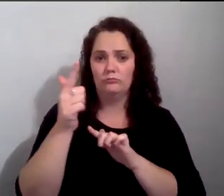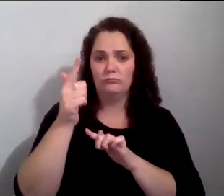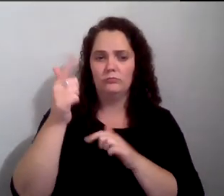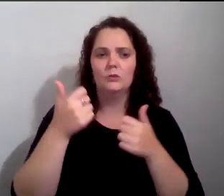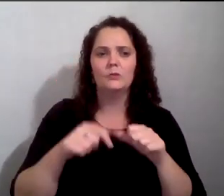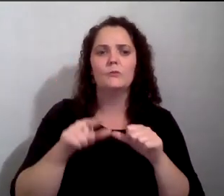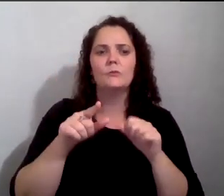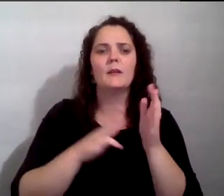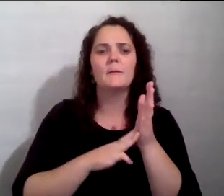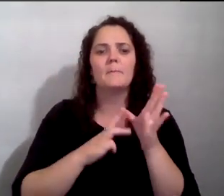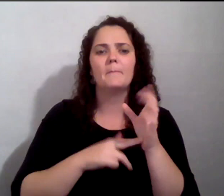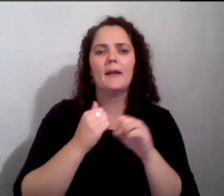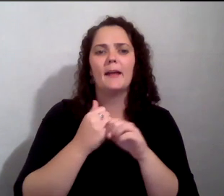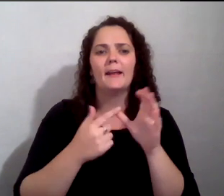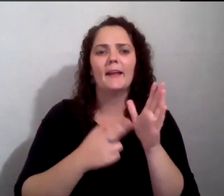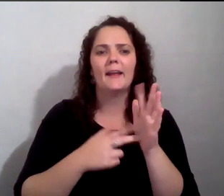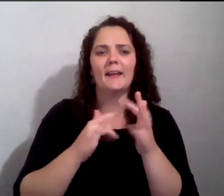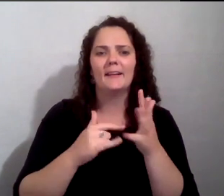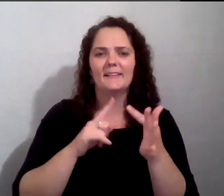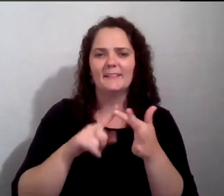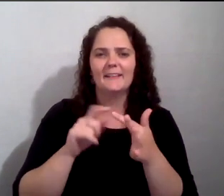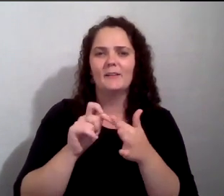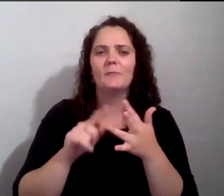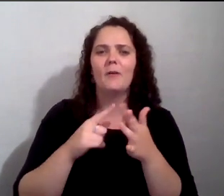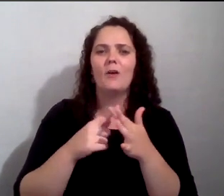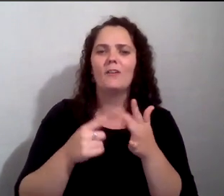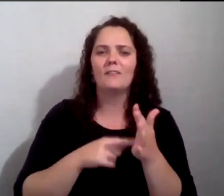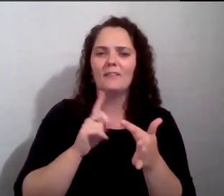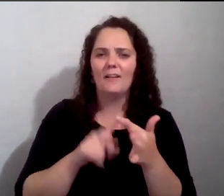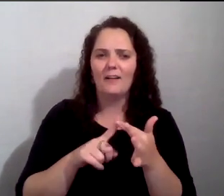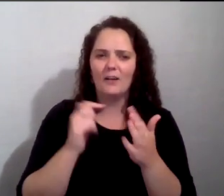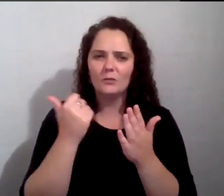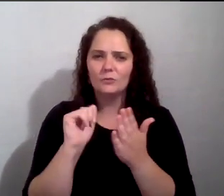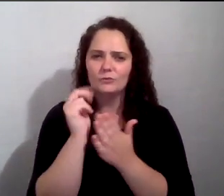these are intricately painted forms over these black surfaces. Now bark